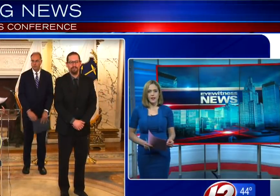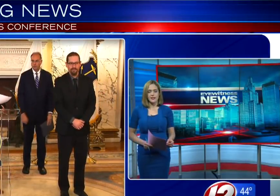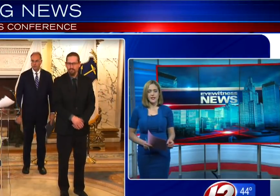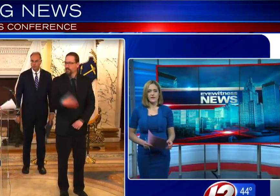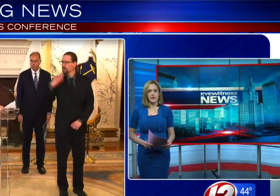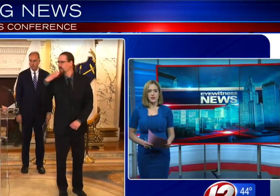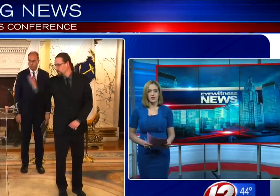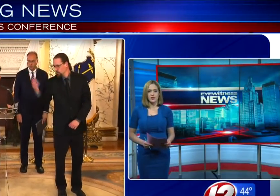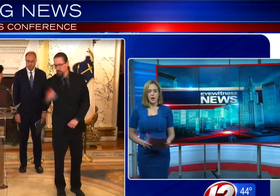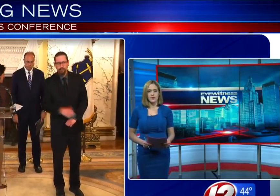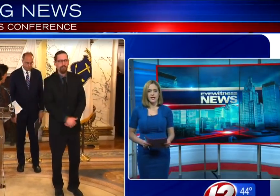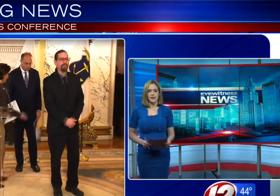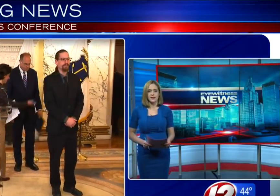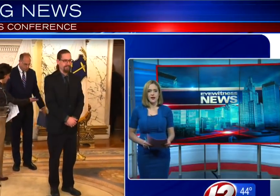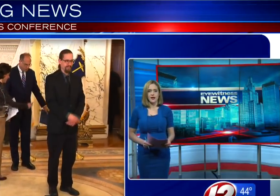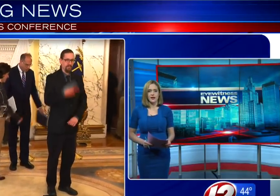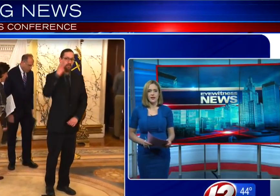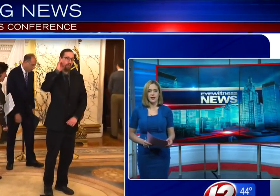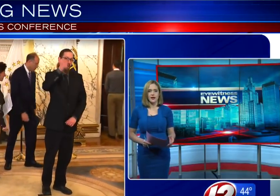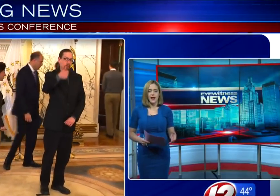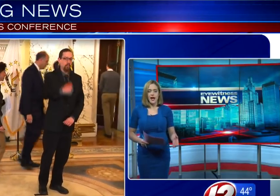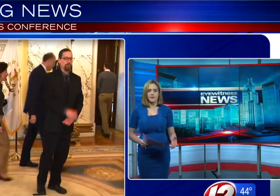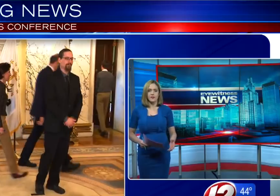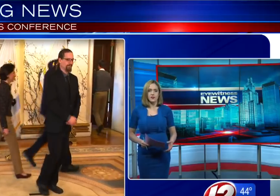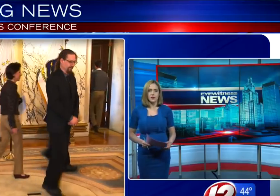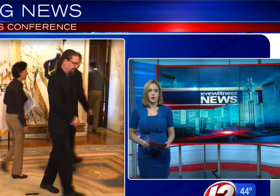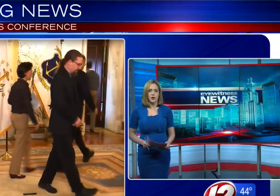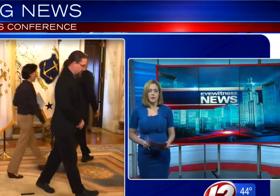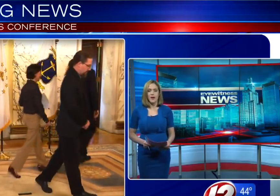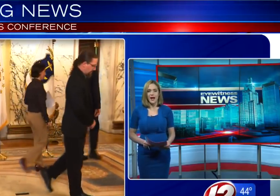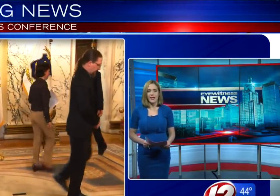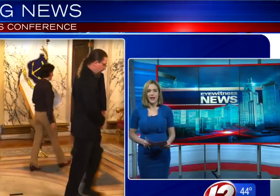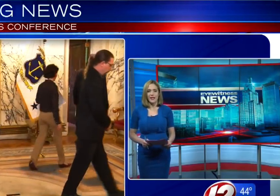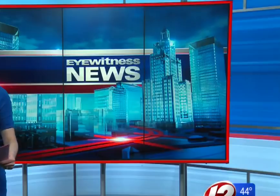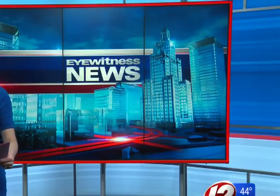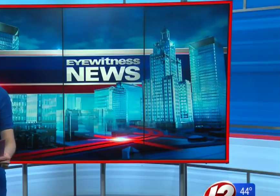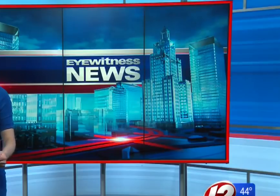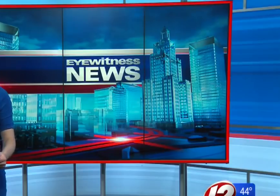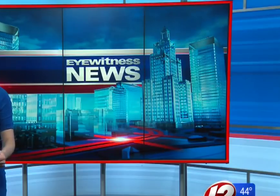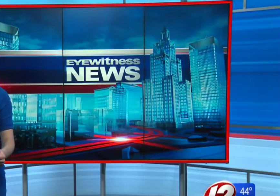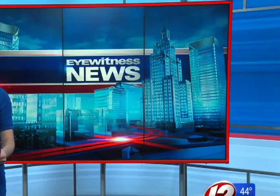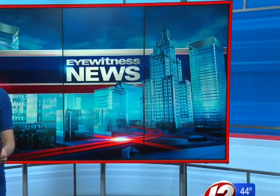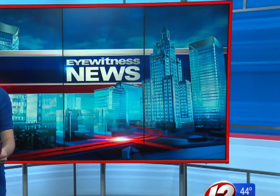THANK YOU FOR TUNING IN. WE WILL SEE YOU TOMORROW. YOU HAVEN'T LISTENING TO THE